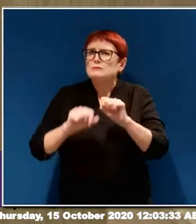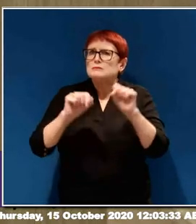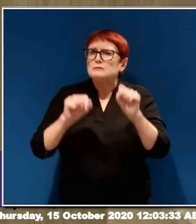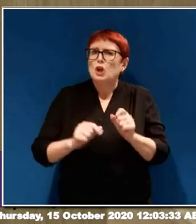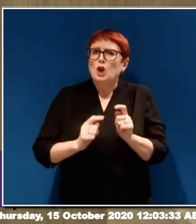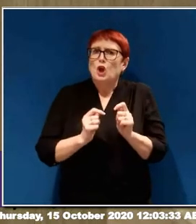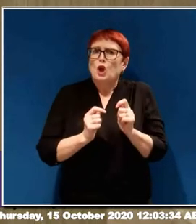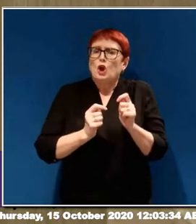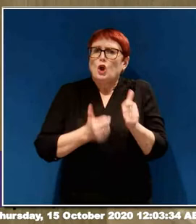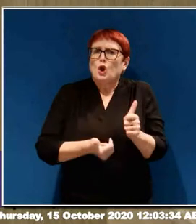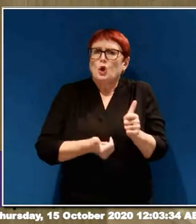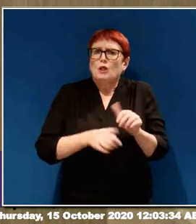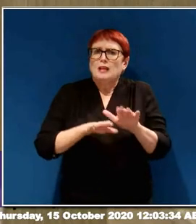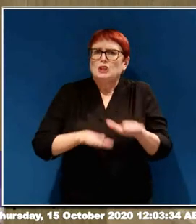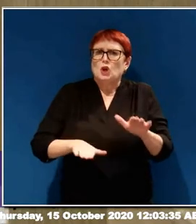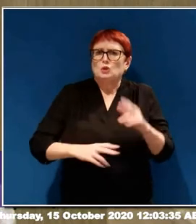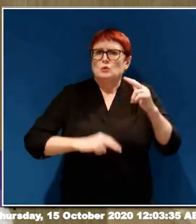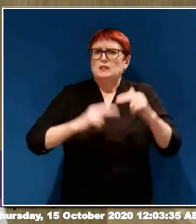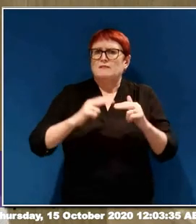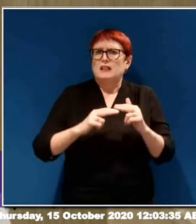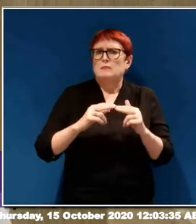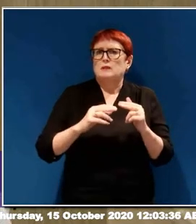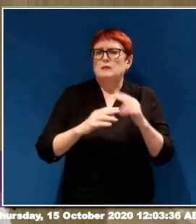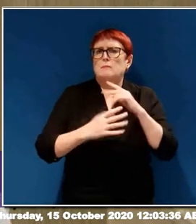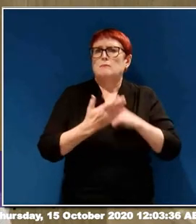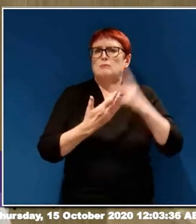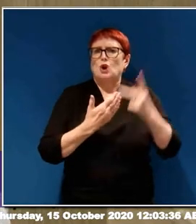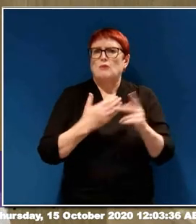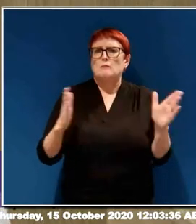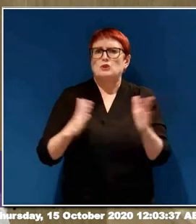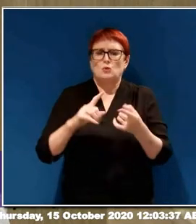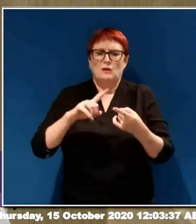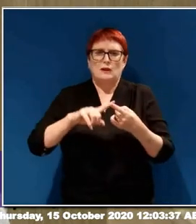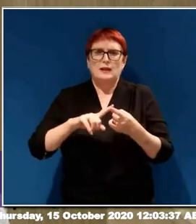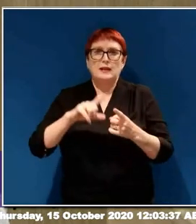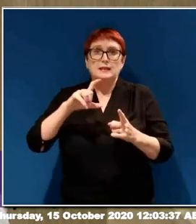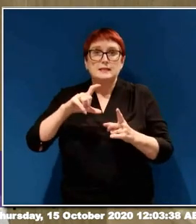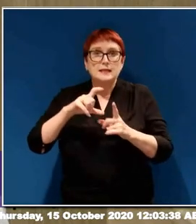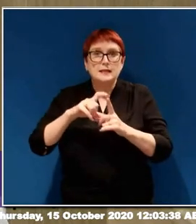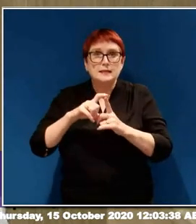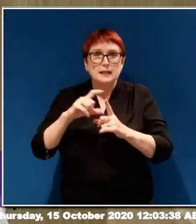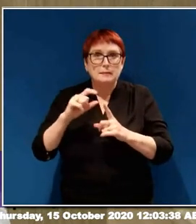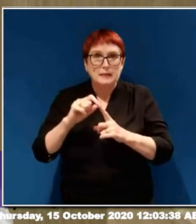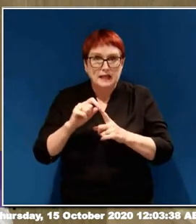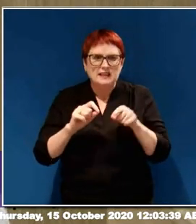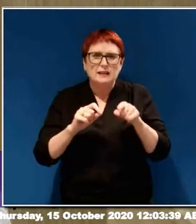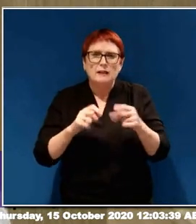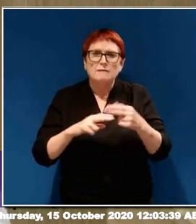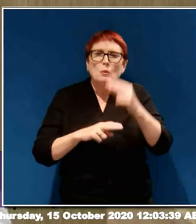We provide a lot of support and supervision to those.